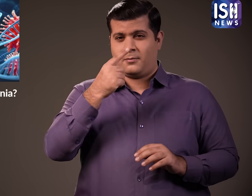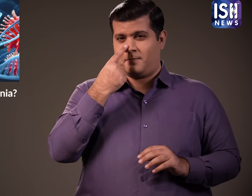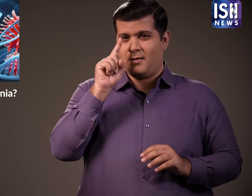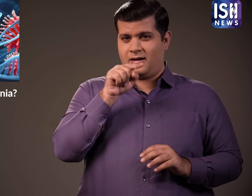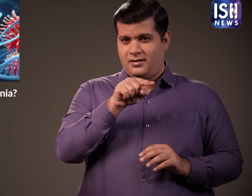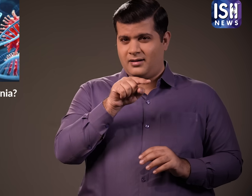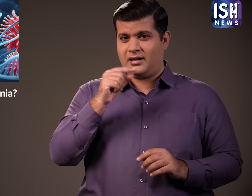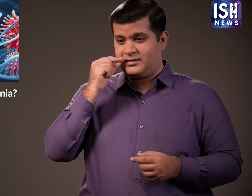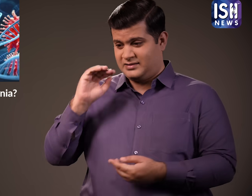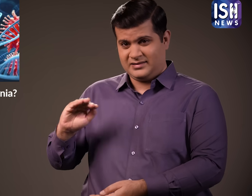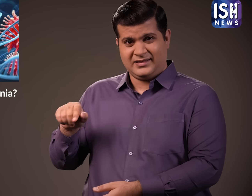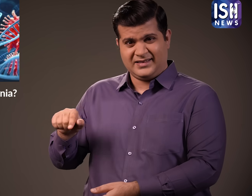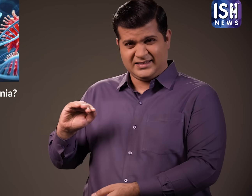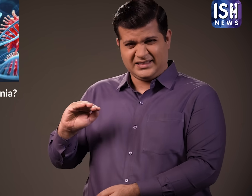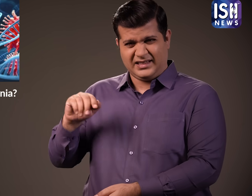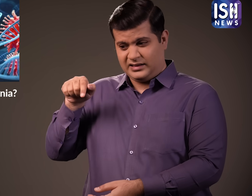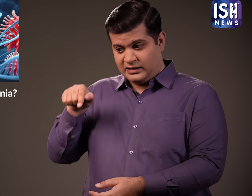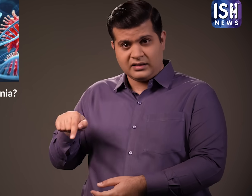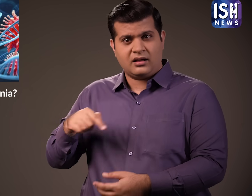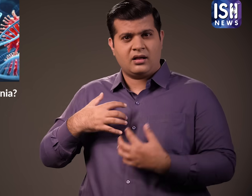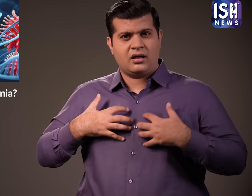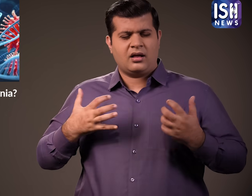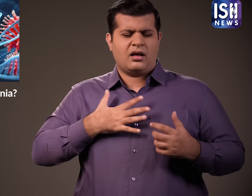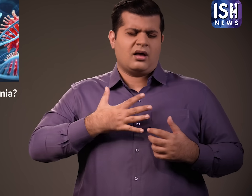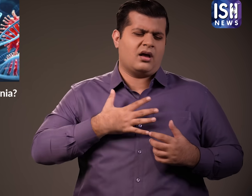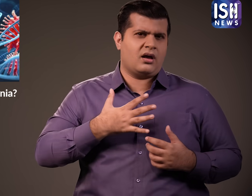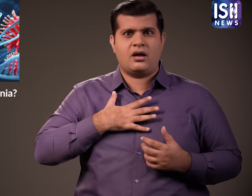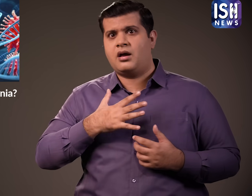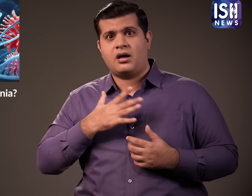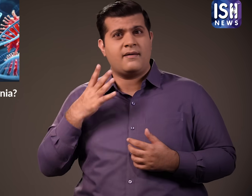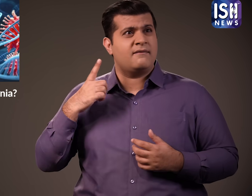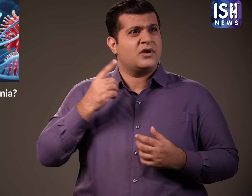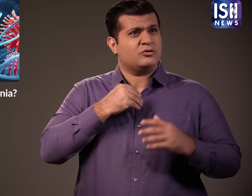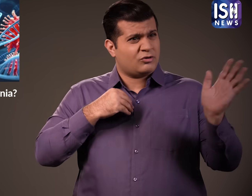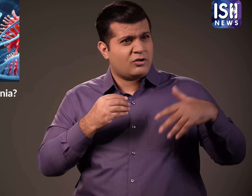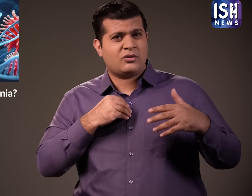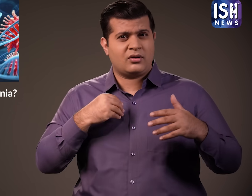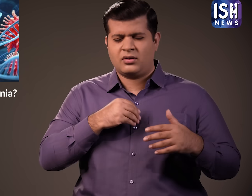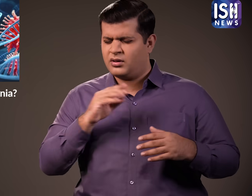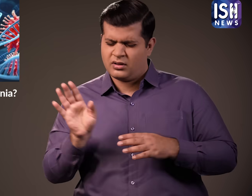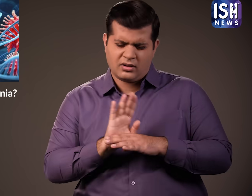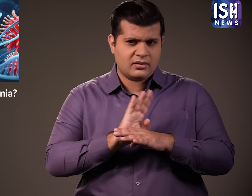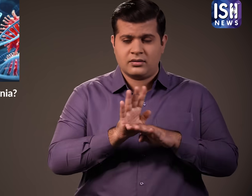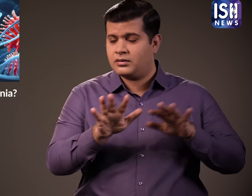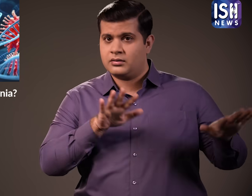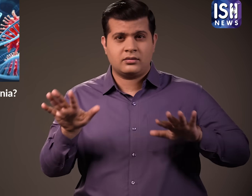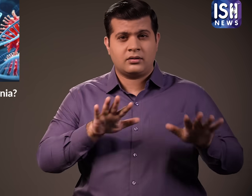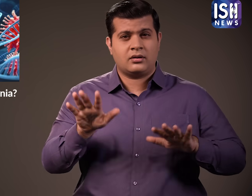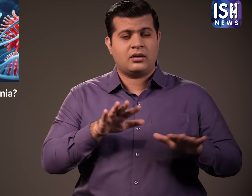A mother of a 4-year-old took her child to the hopsital after they complained of respiratory issues but all the doctors were busy.